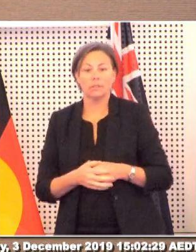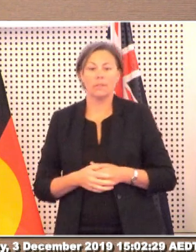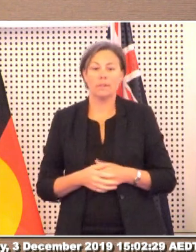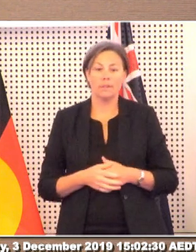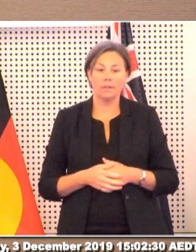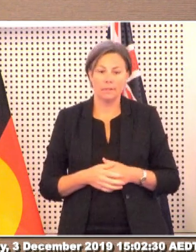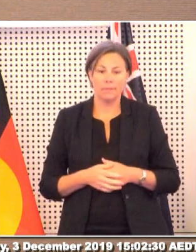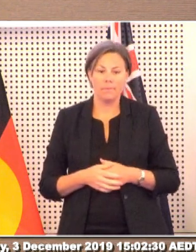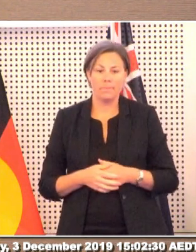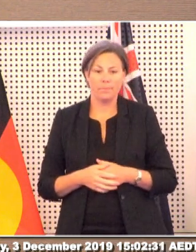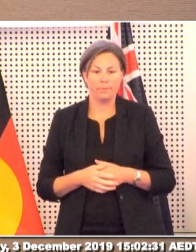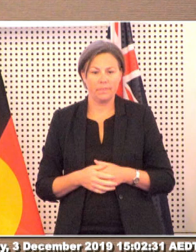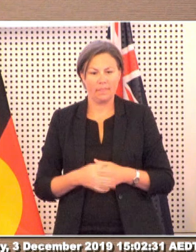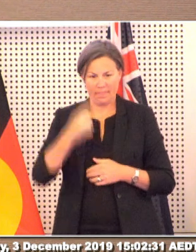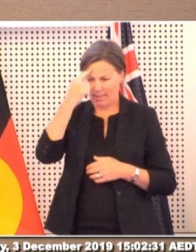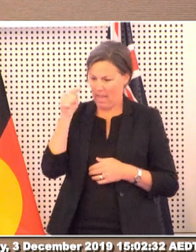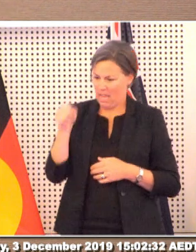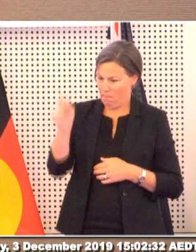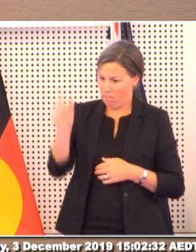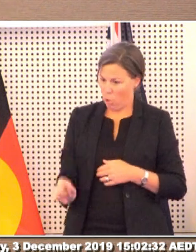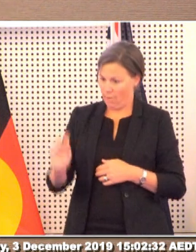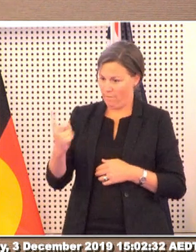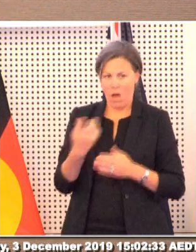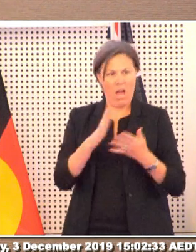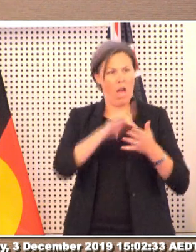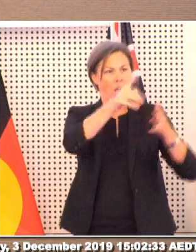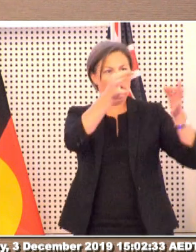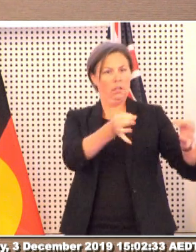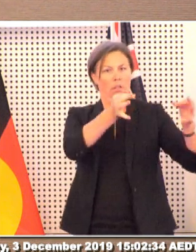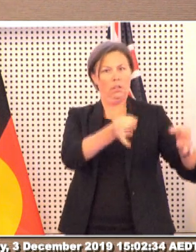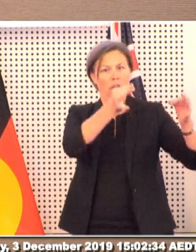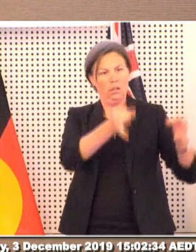So I say it has to be the person with the disability that really leads some of these